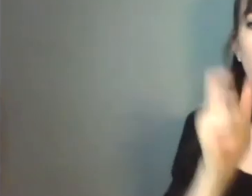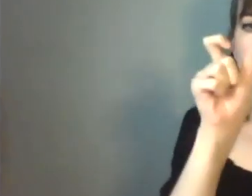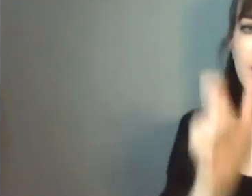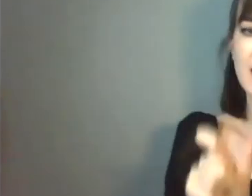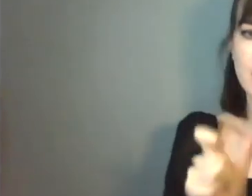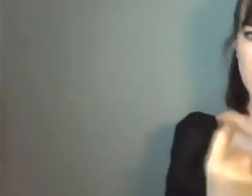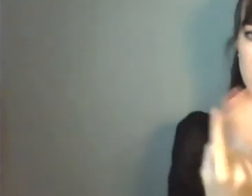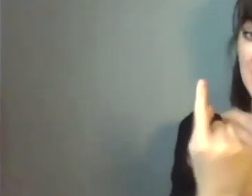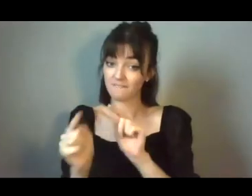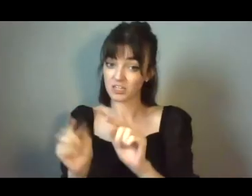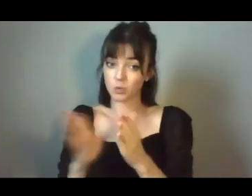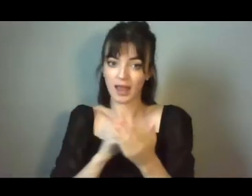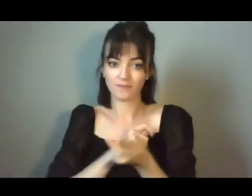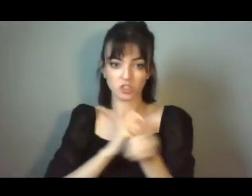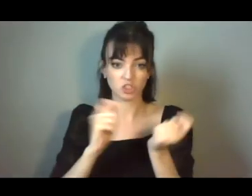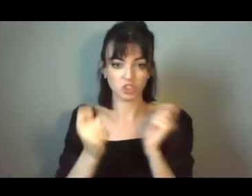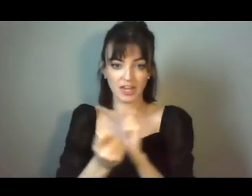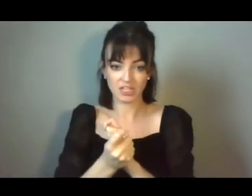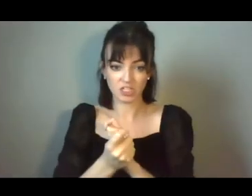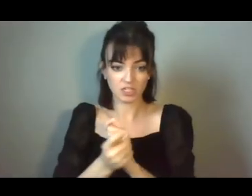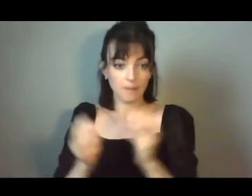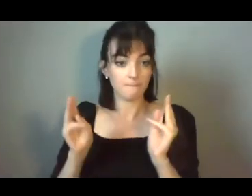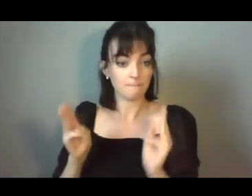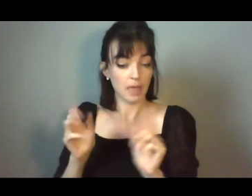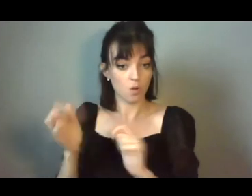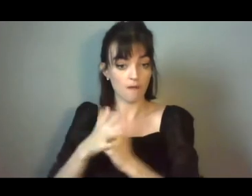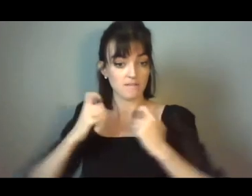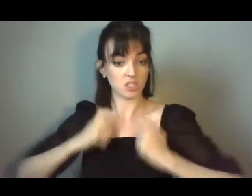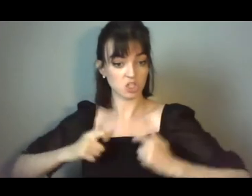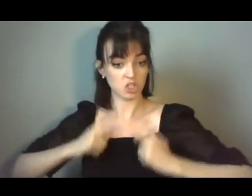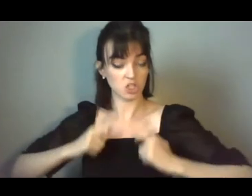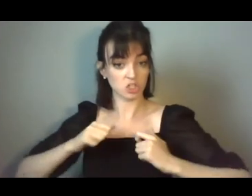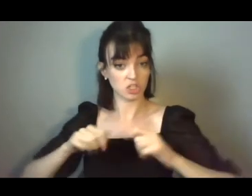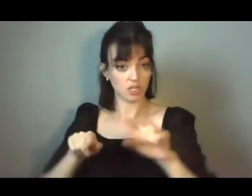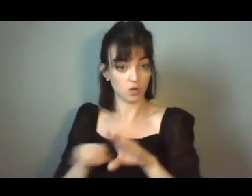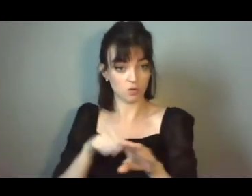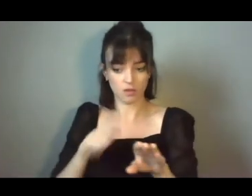power of attorney with the introduction of the legislation and the answer is no if a person has